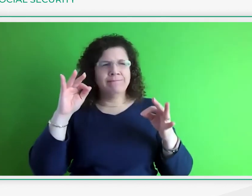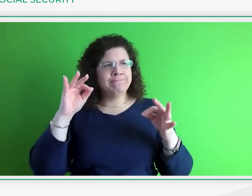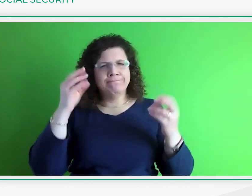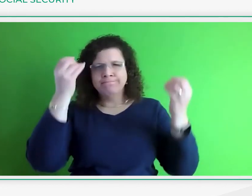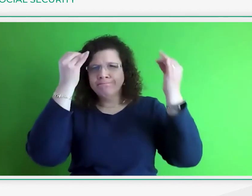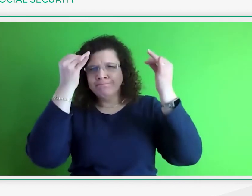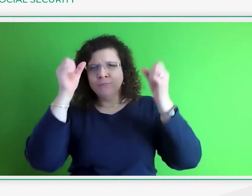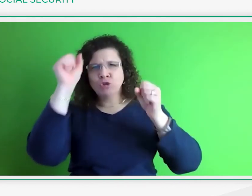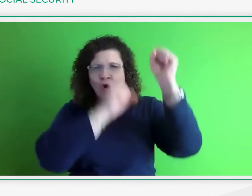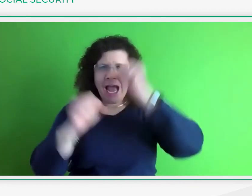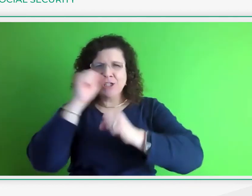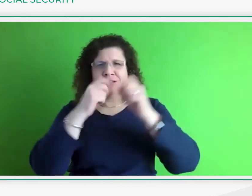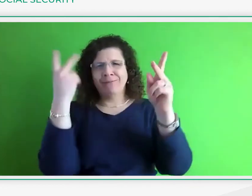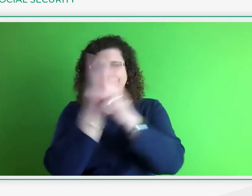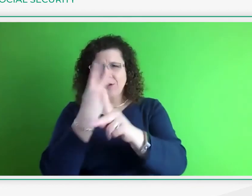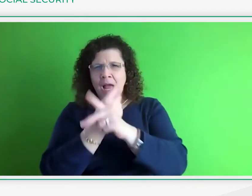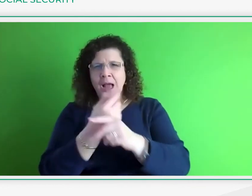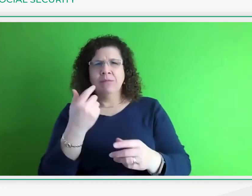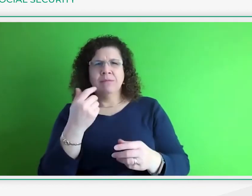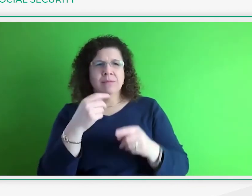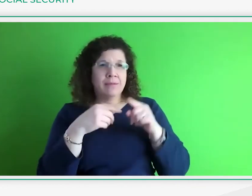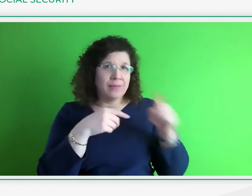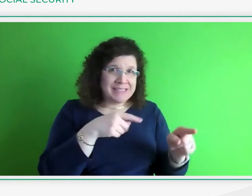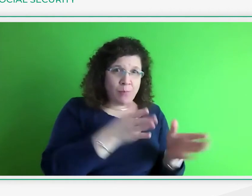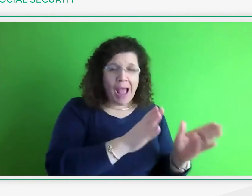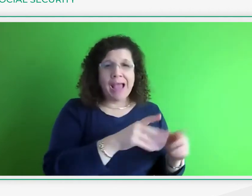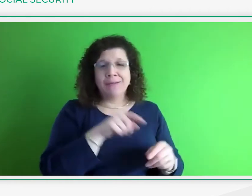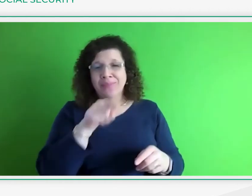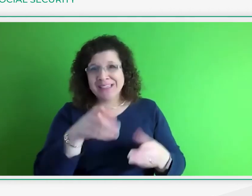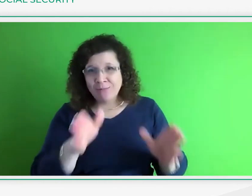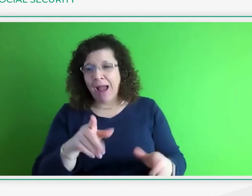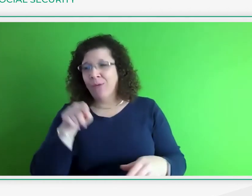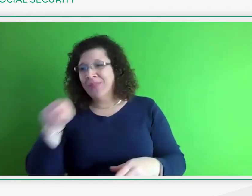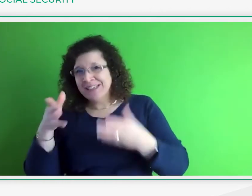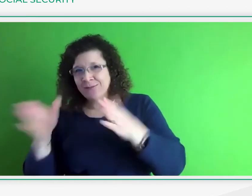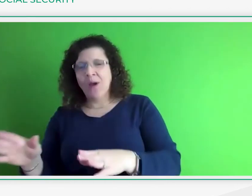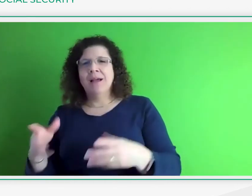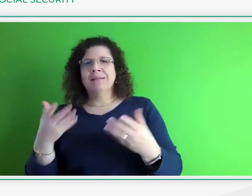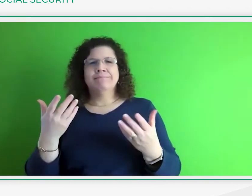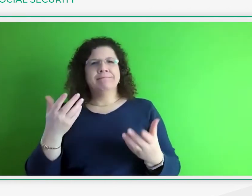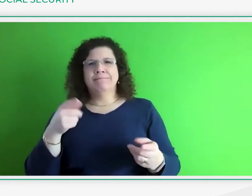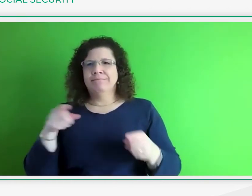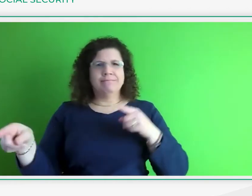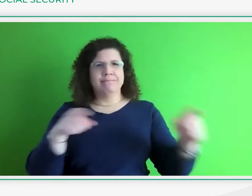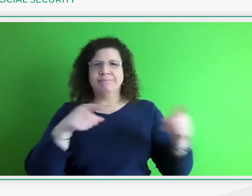It's a lot of strategy and trying to figure out: Do I need to go this route? This route?